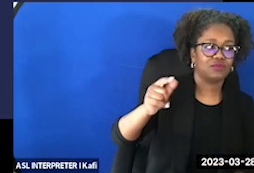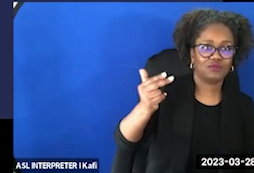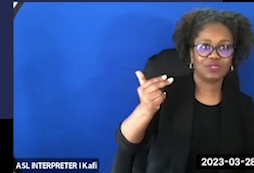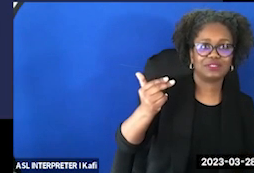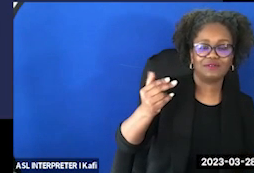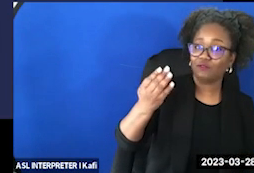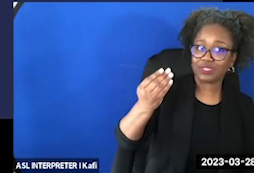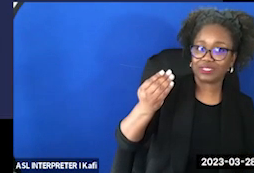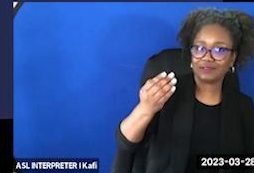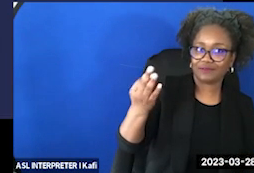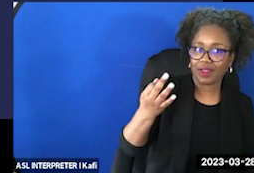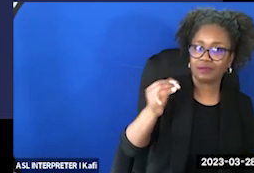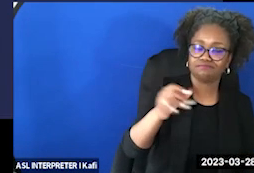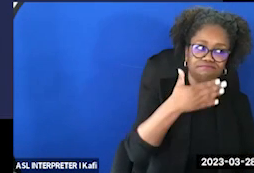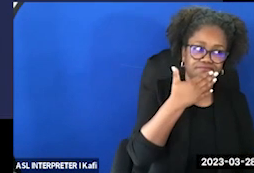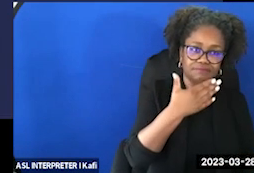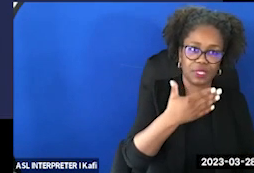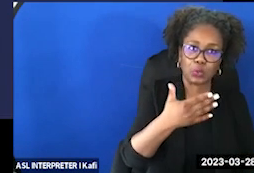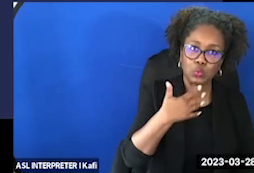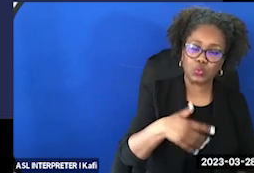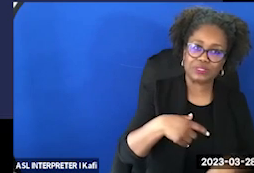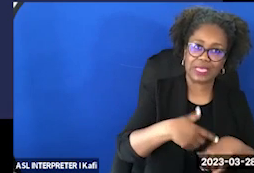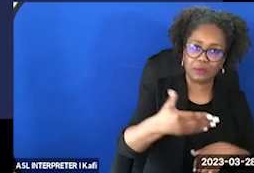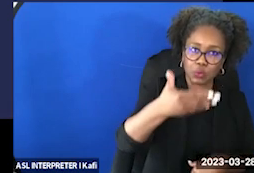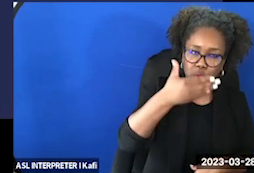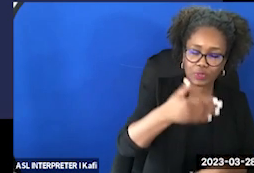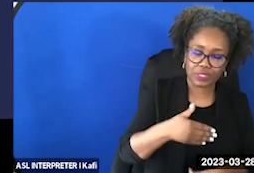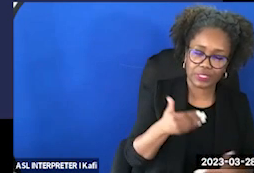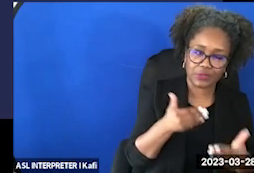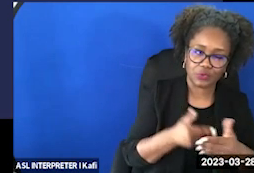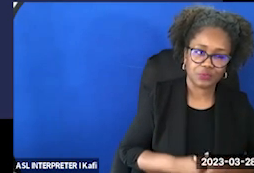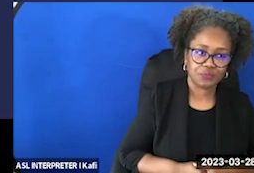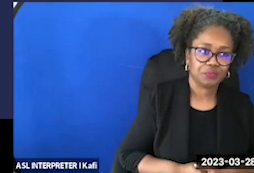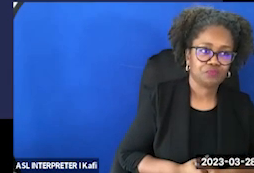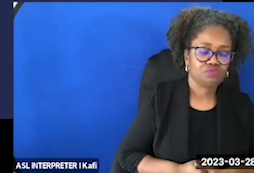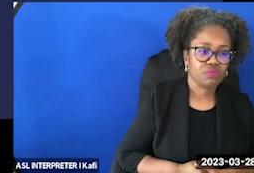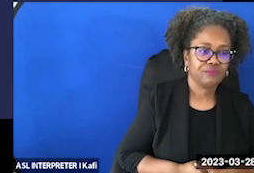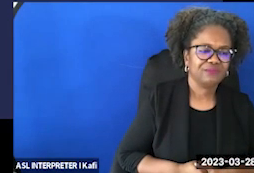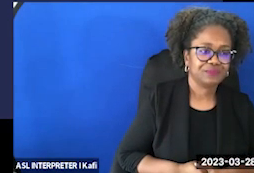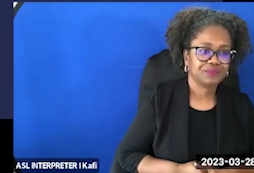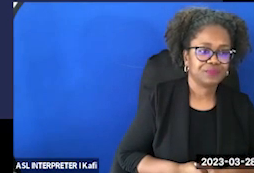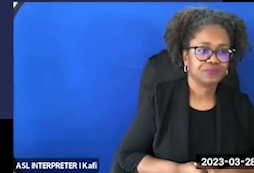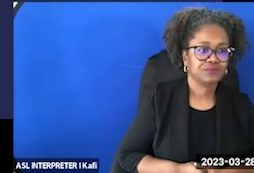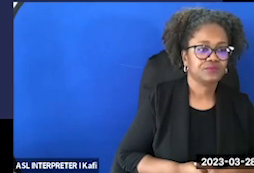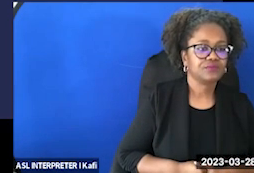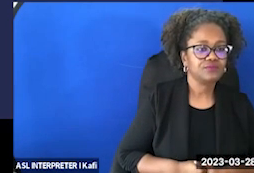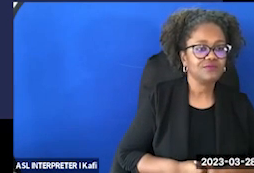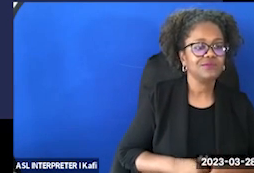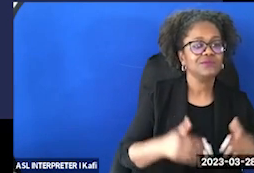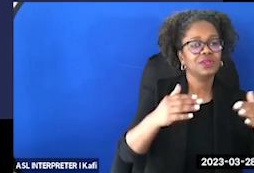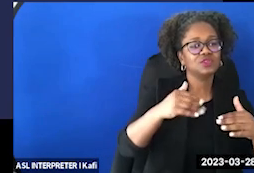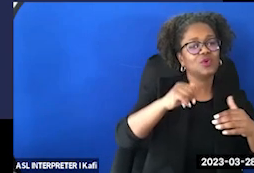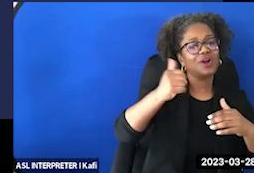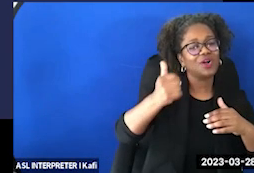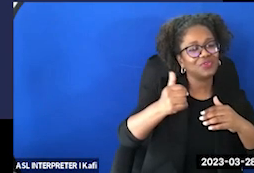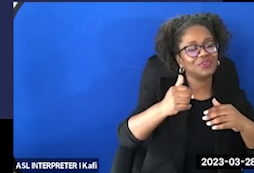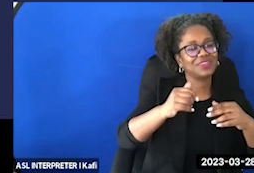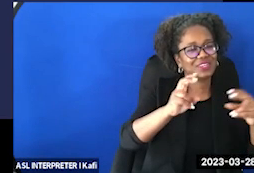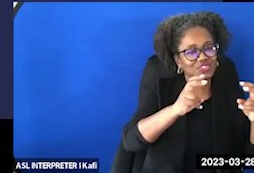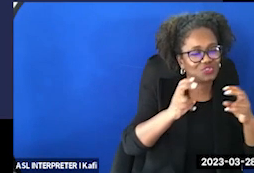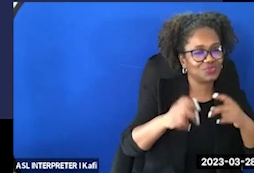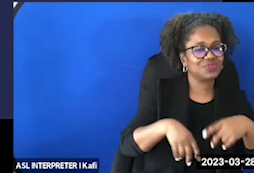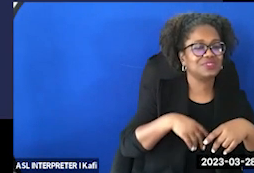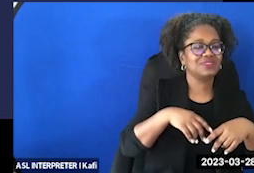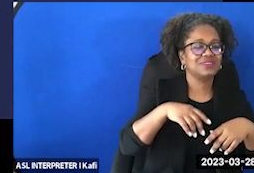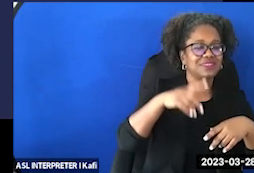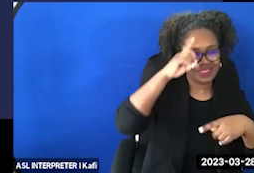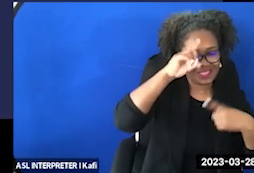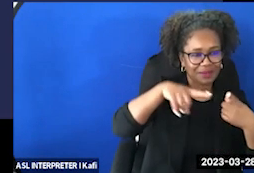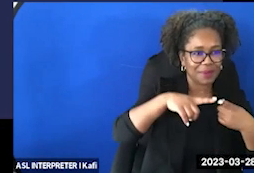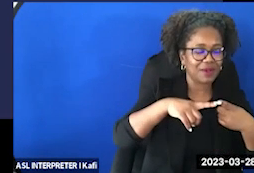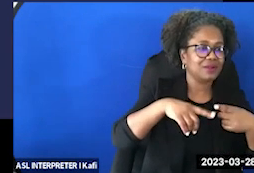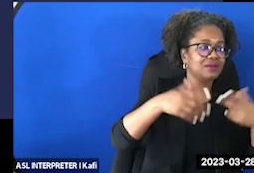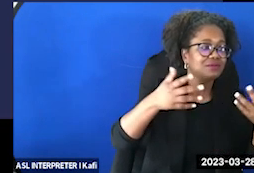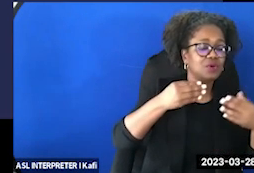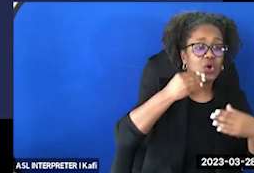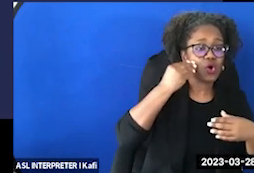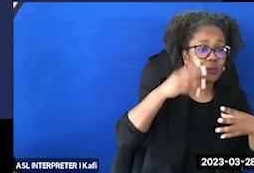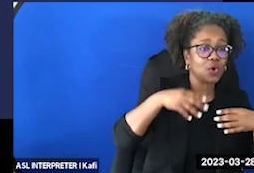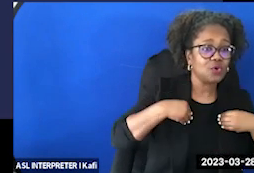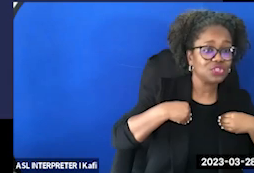Debbie Stine, Science & Technology Policy Academy: Okay. So here's some other, You know. Equity issues home Home Owners versus renters. We just talking about flooding. and that's really a big issue. So you know, like some of the Fema policies.